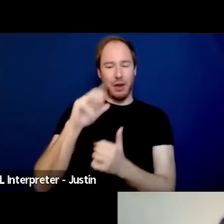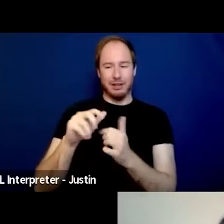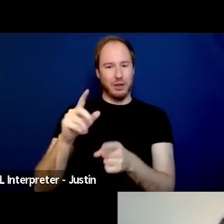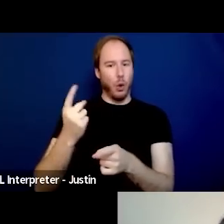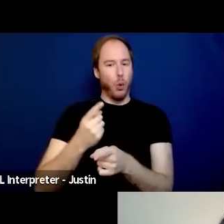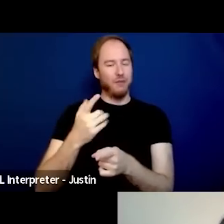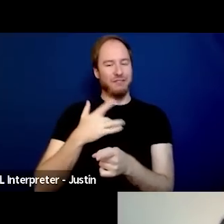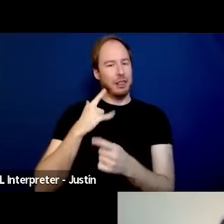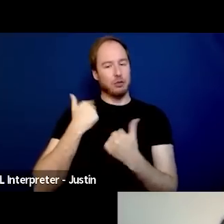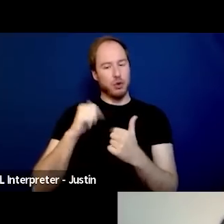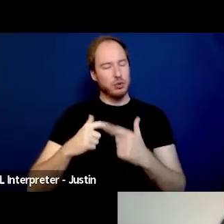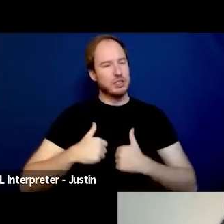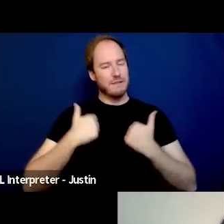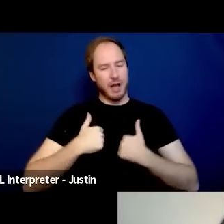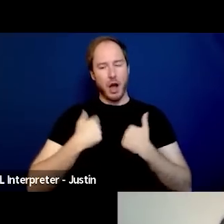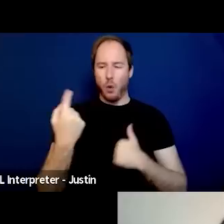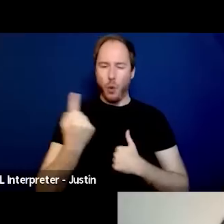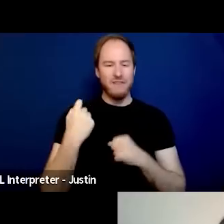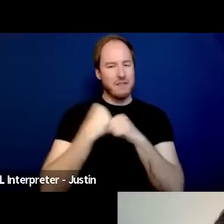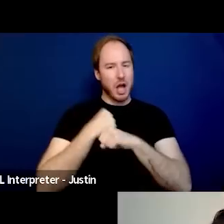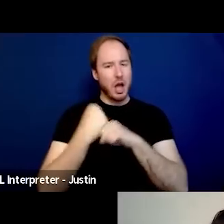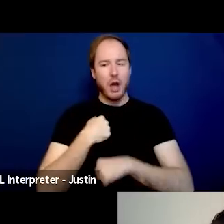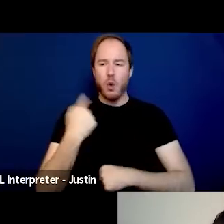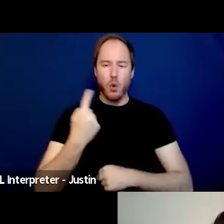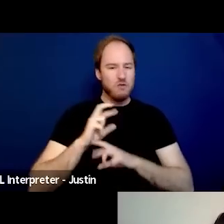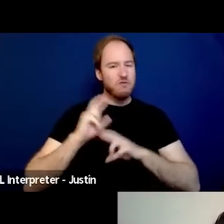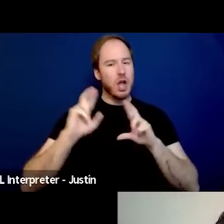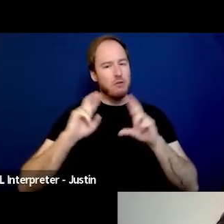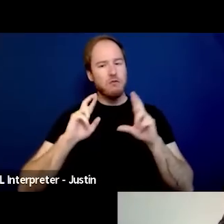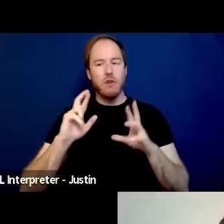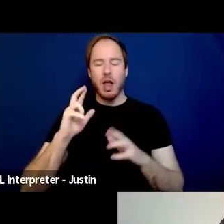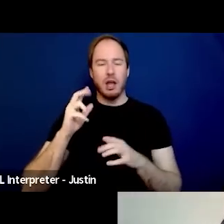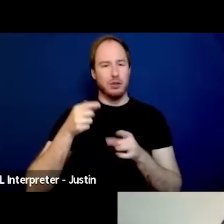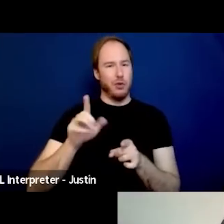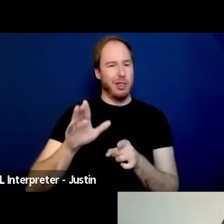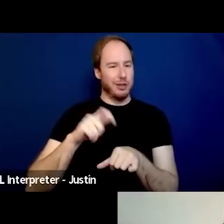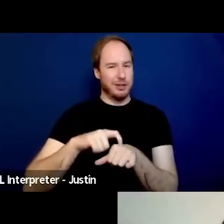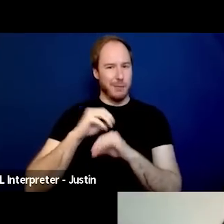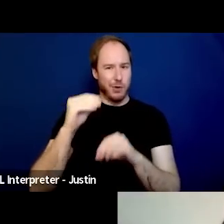and a lot of the lives of the folks that we're talking about who are experiencing homelessness, and just in a general way,